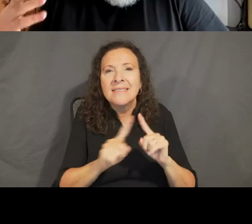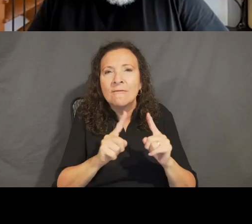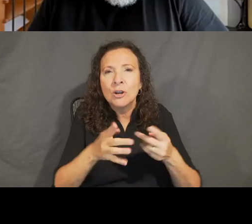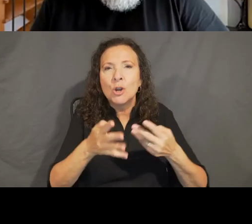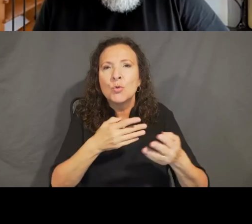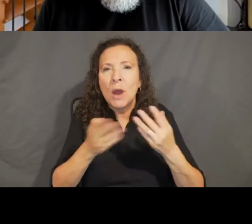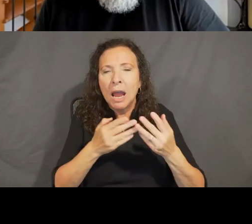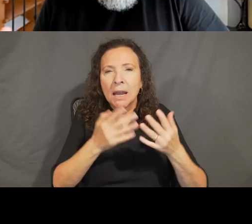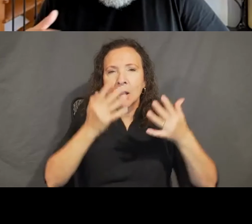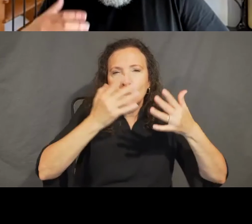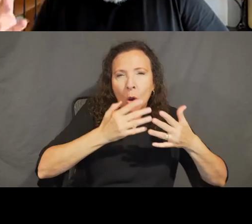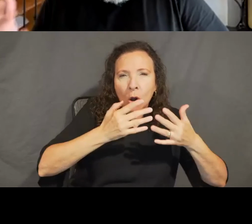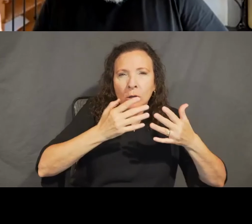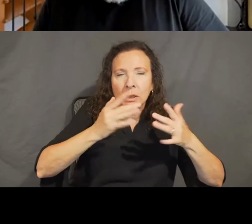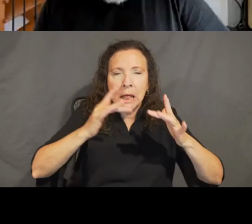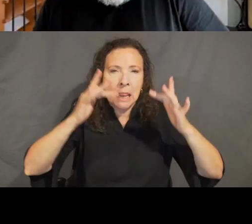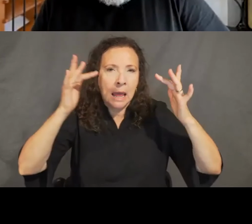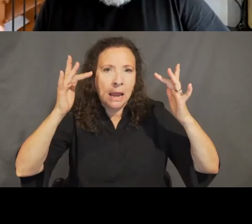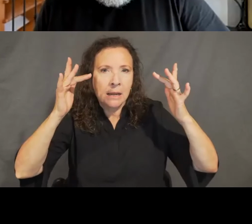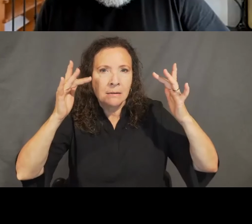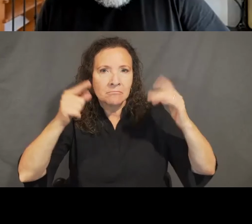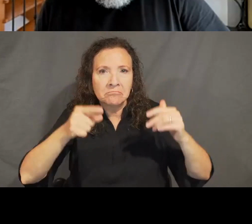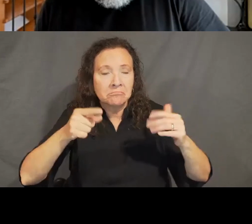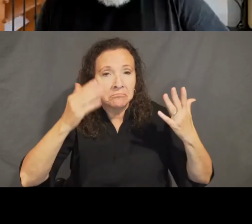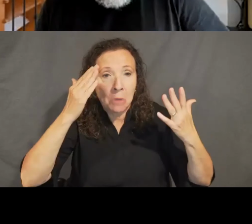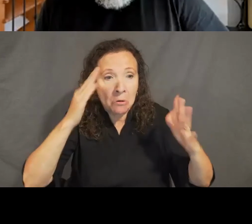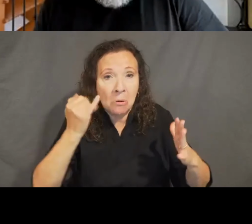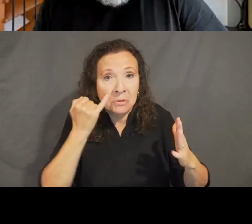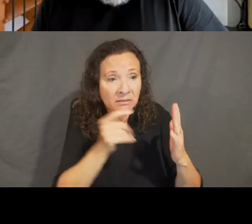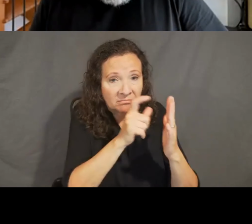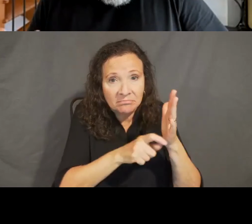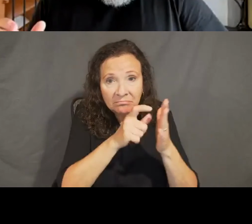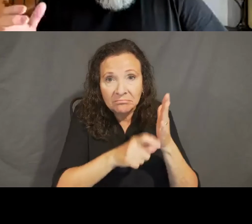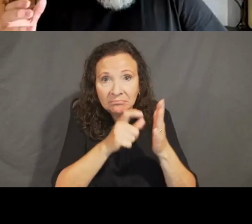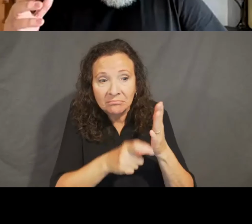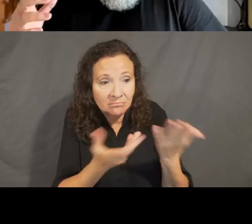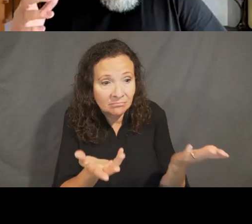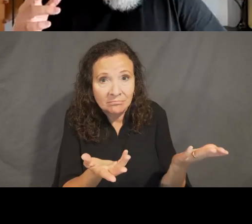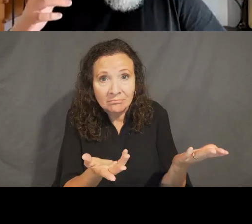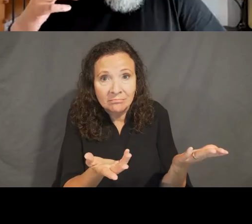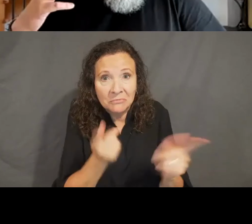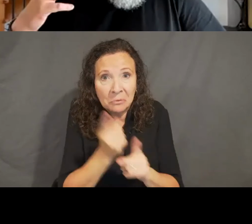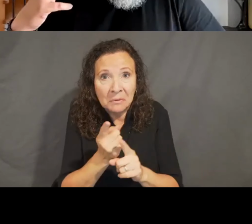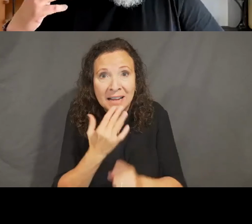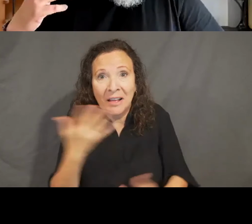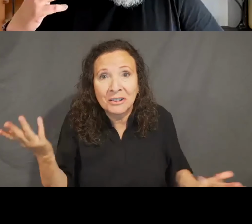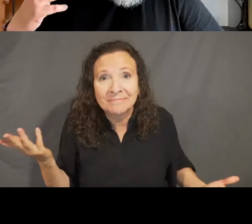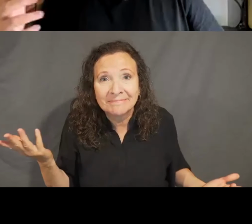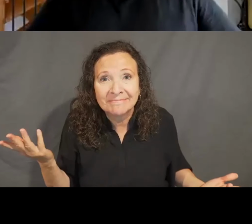There are no ways for you to know.